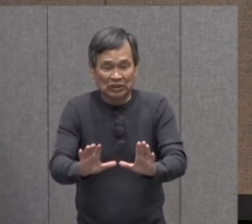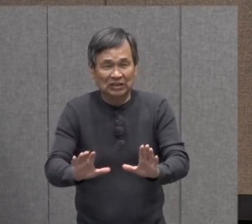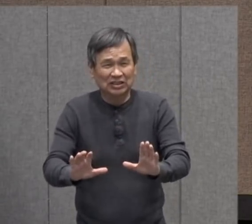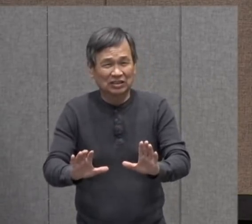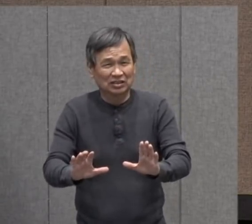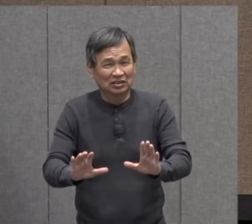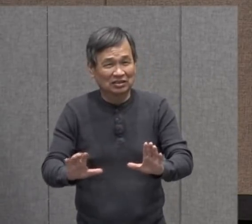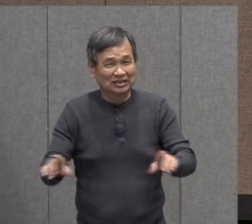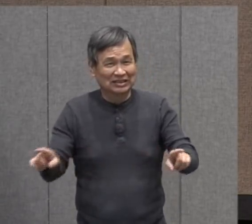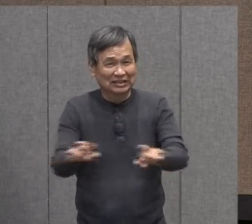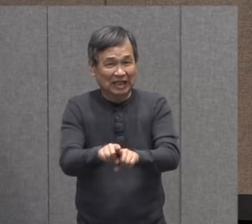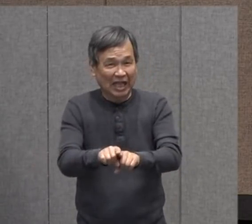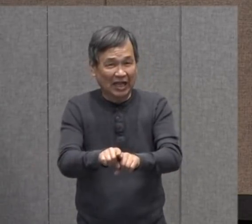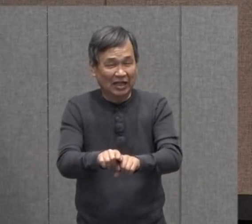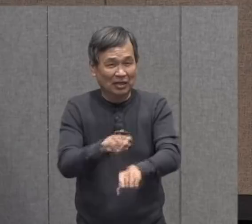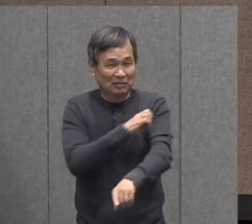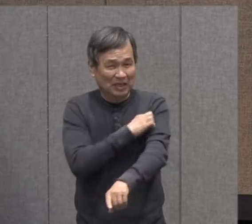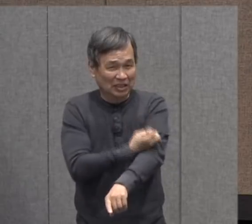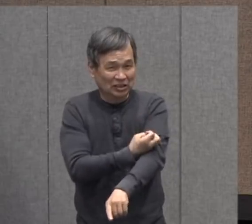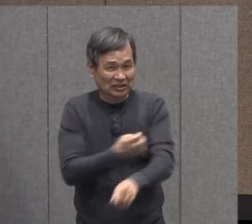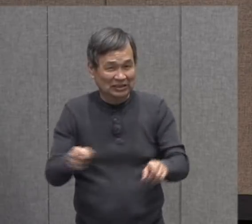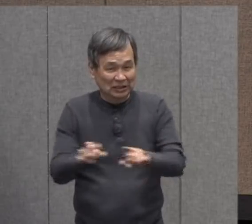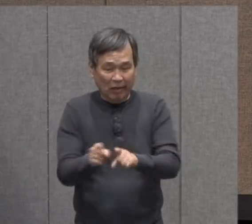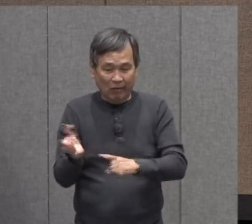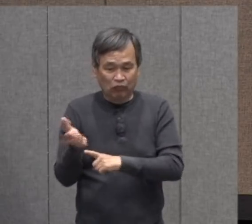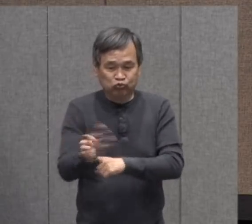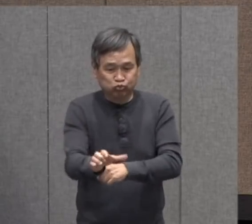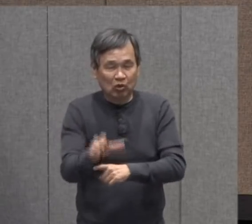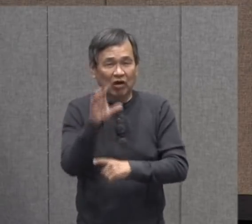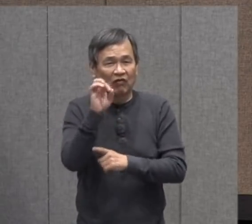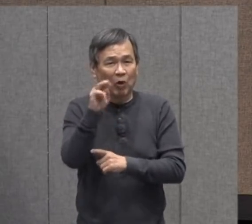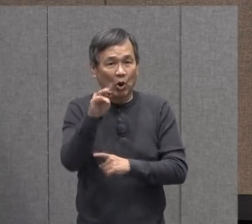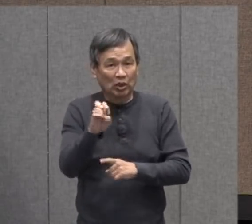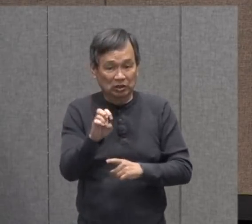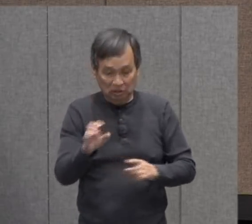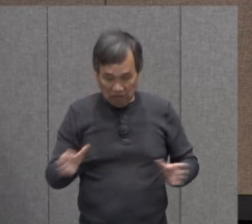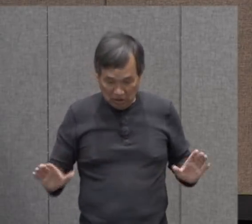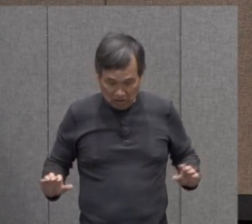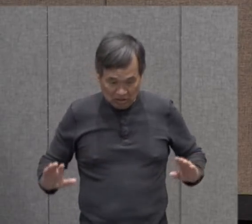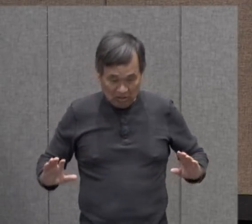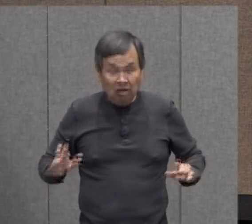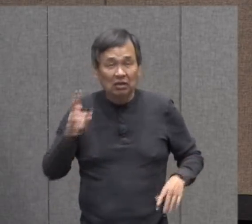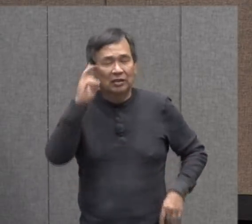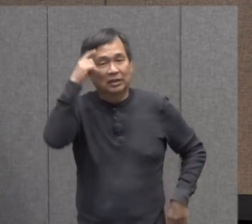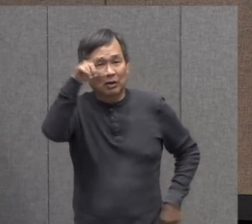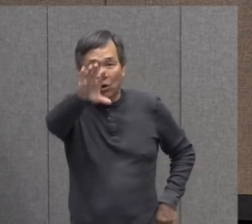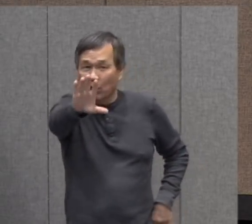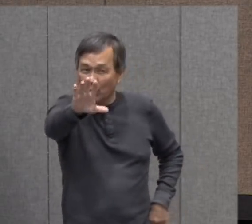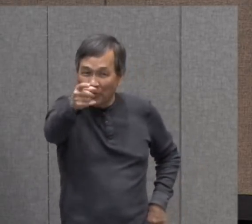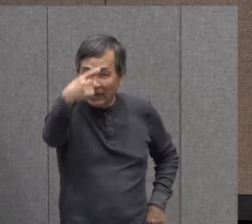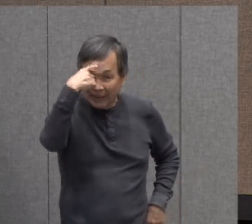Do I use the same amount of energy to get them moving? So, let's think about that.